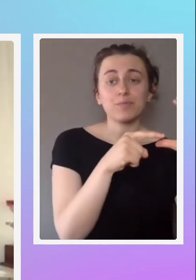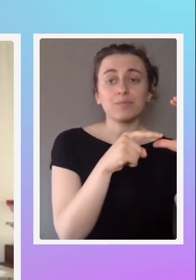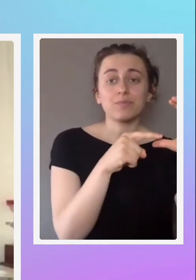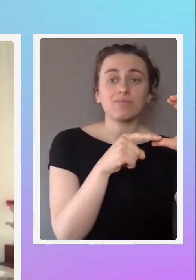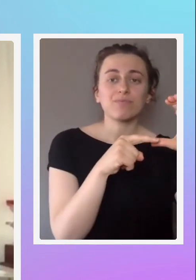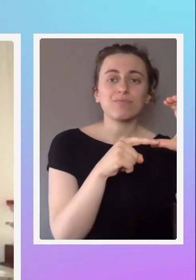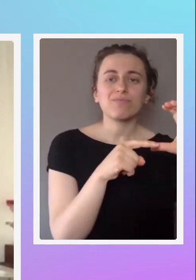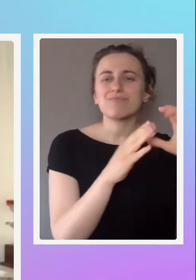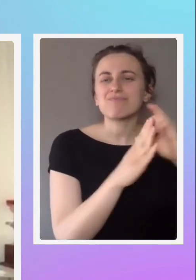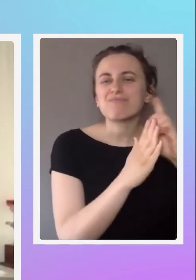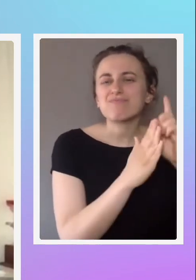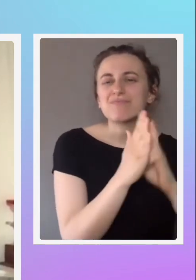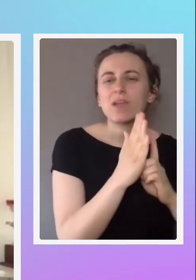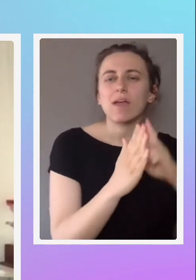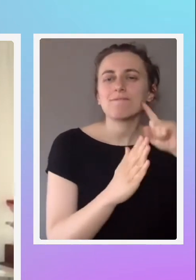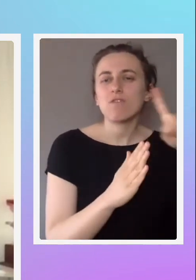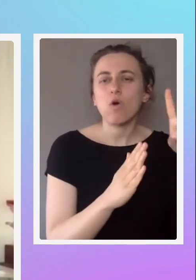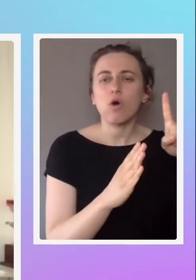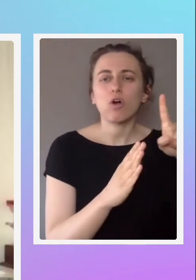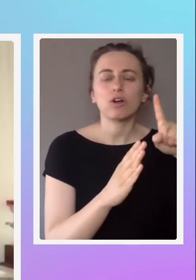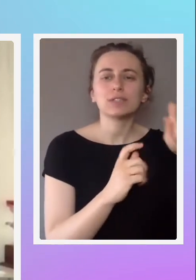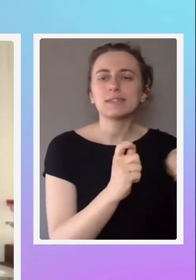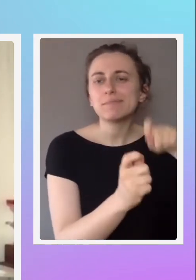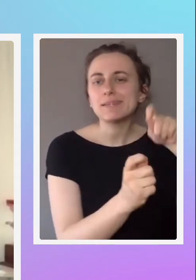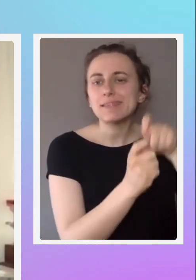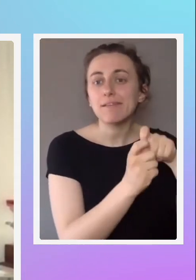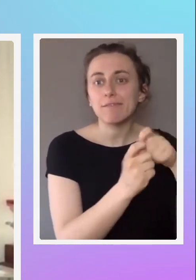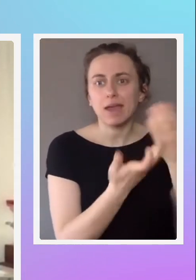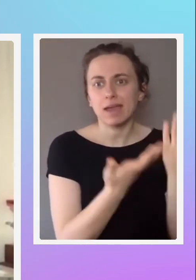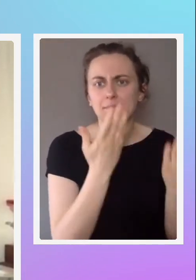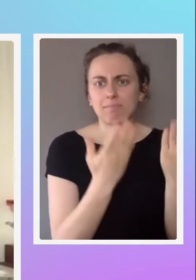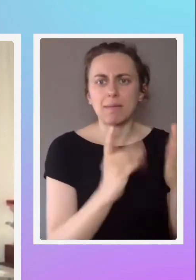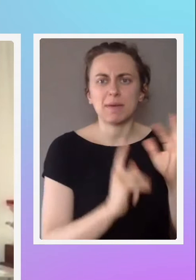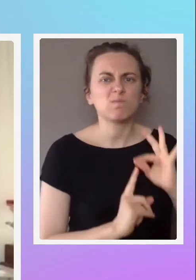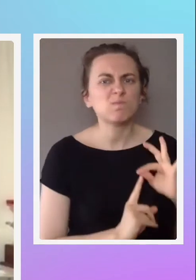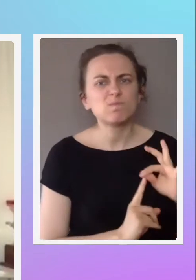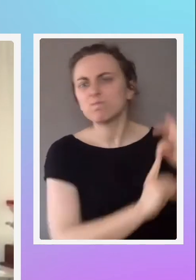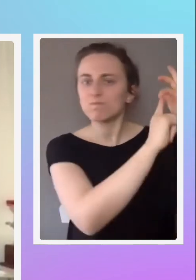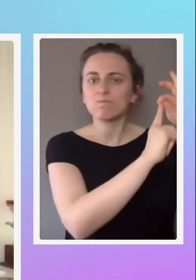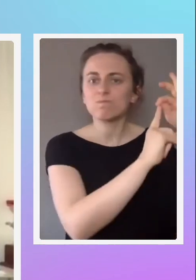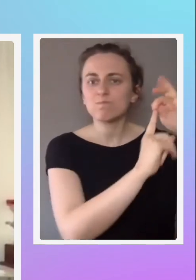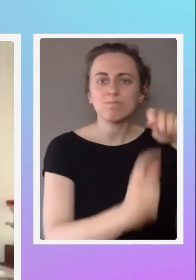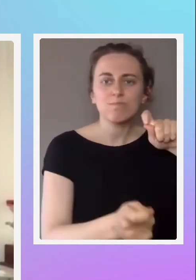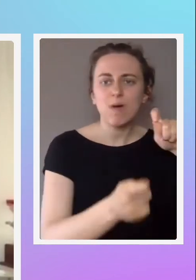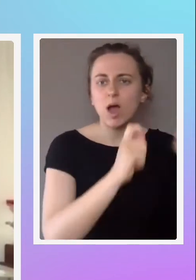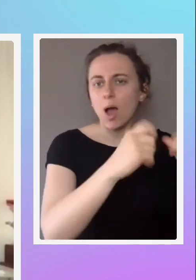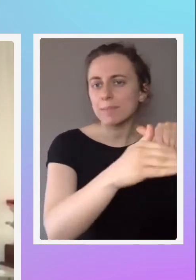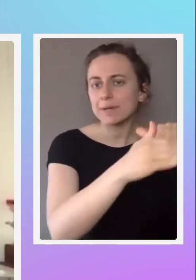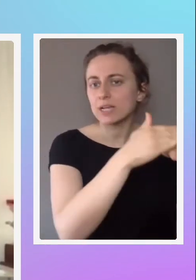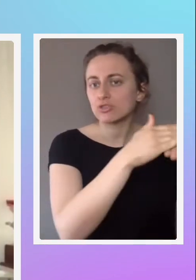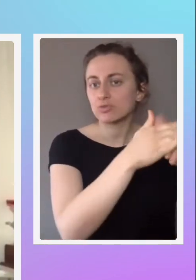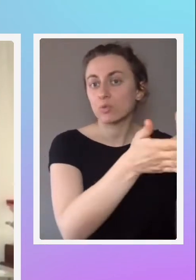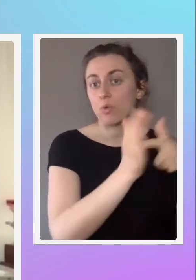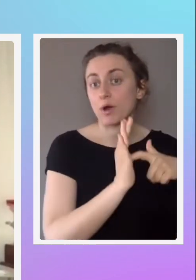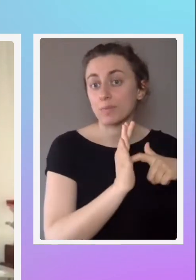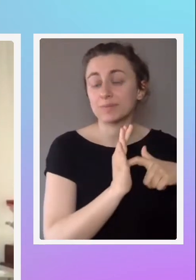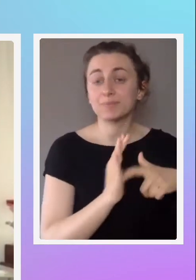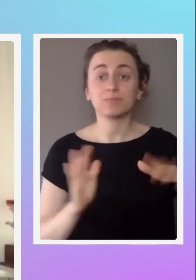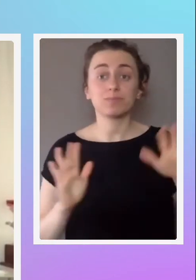and perhaps extreme accommodation requirements. The idea of designing an application that has